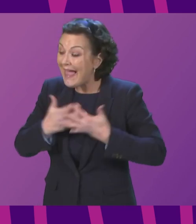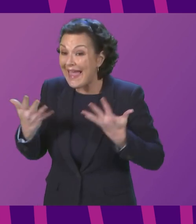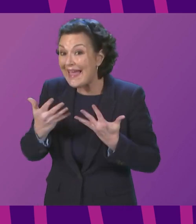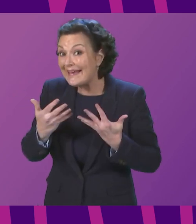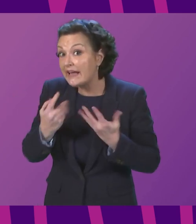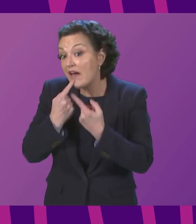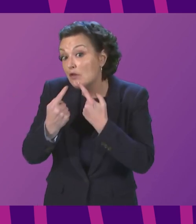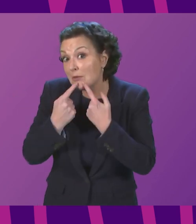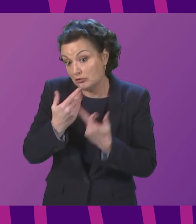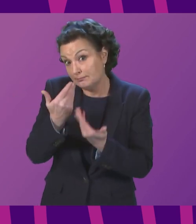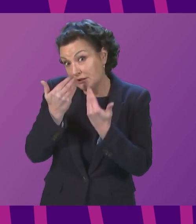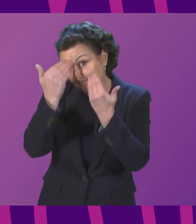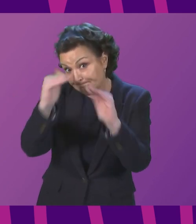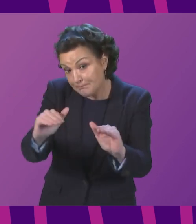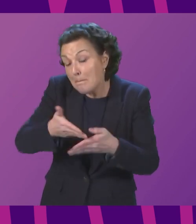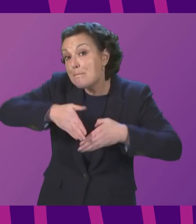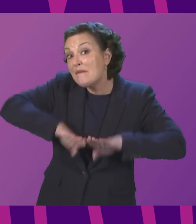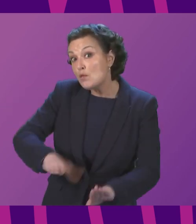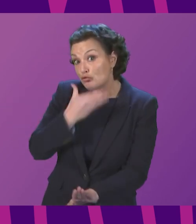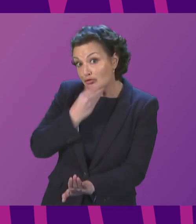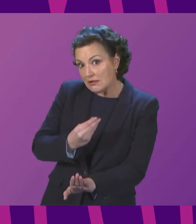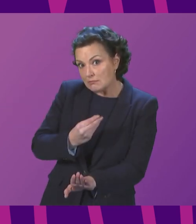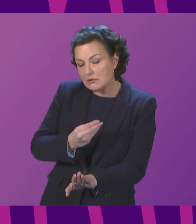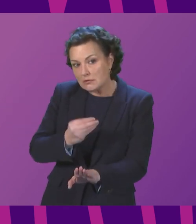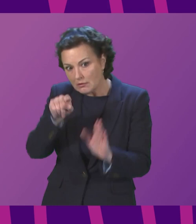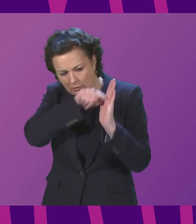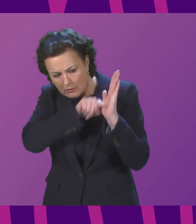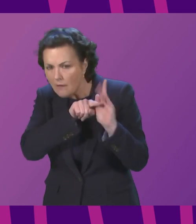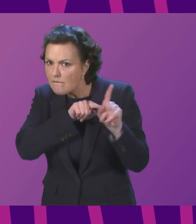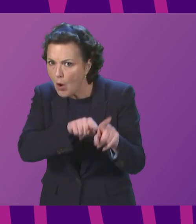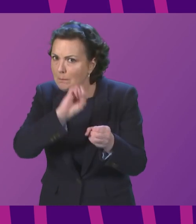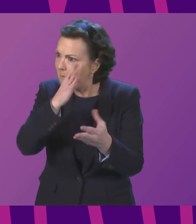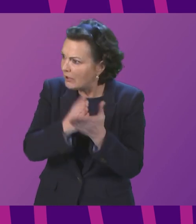is followed in order to keep schools not only open, but as safe as possible.